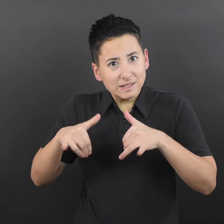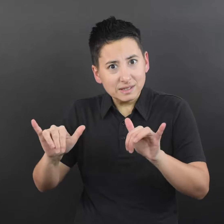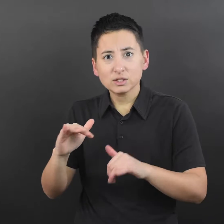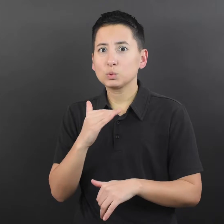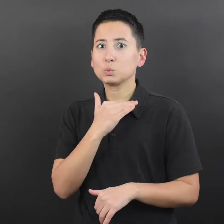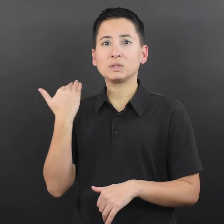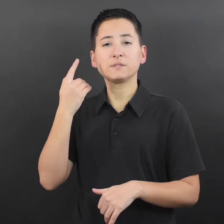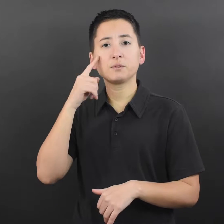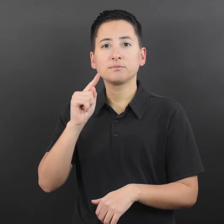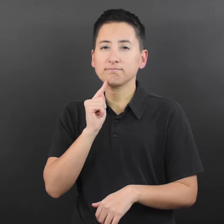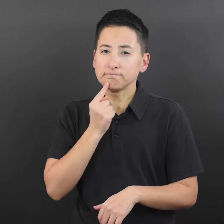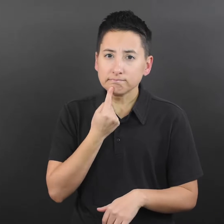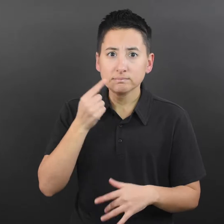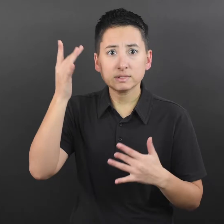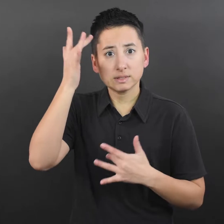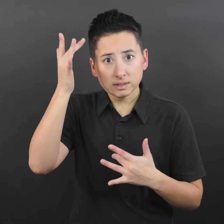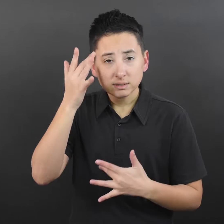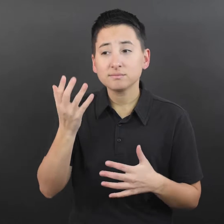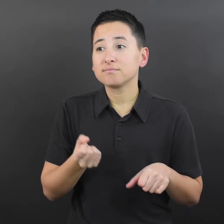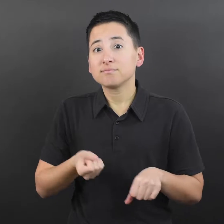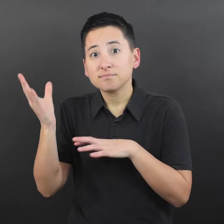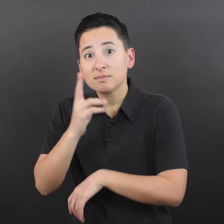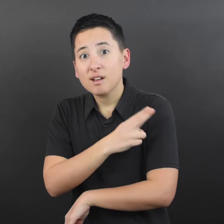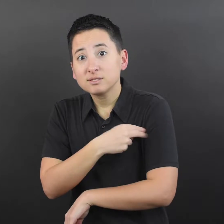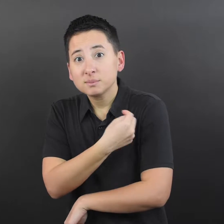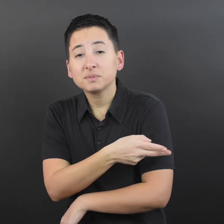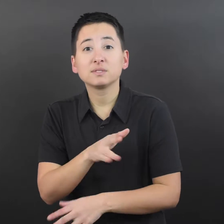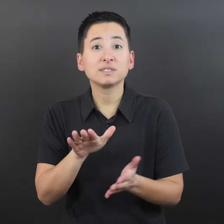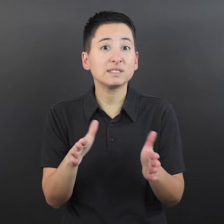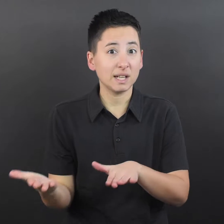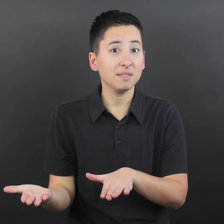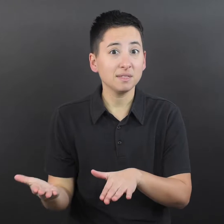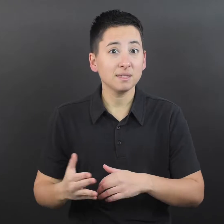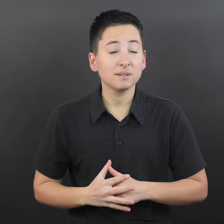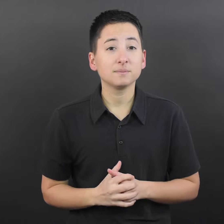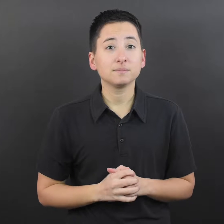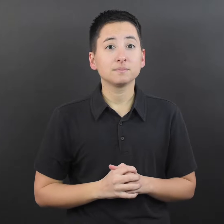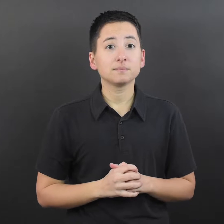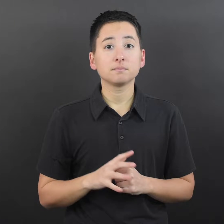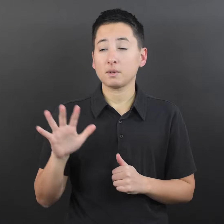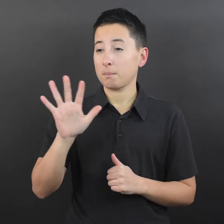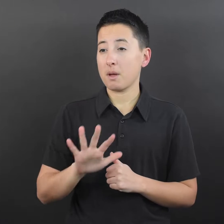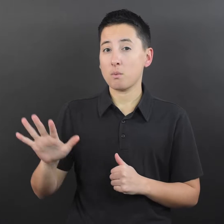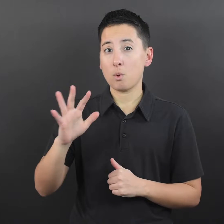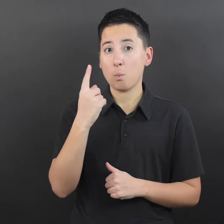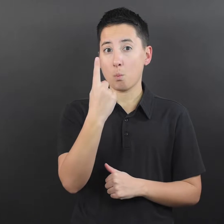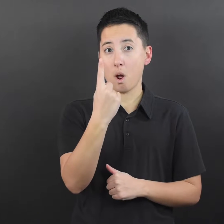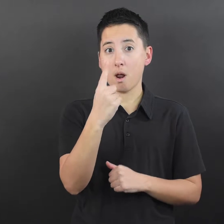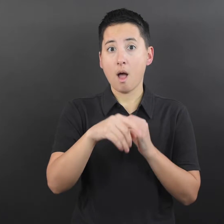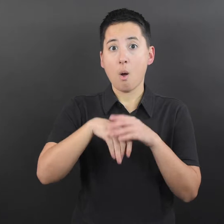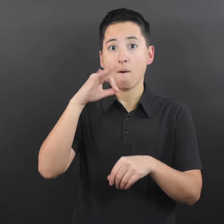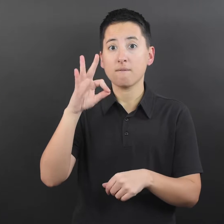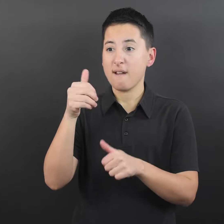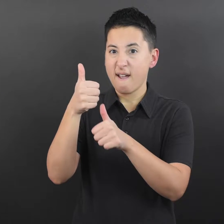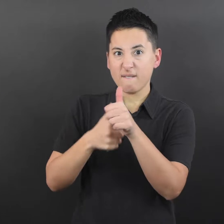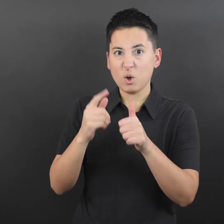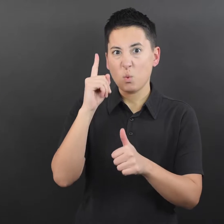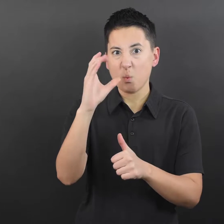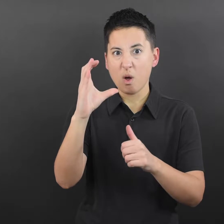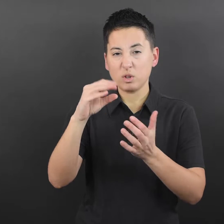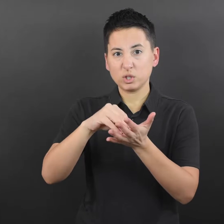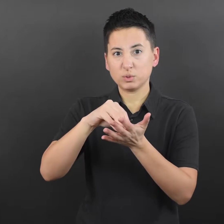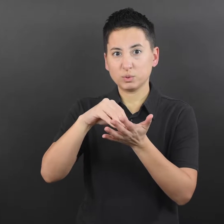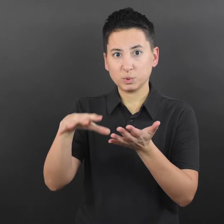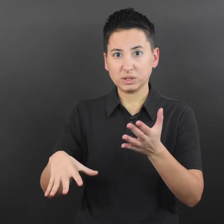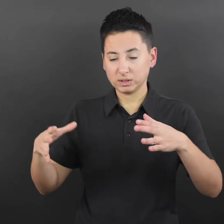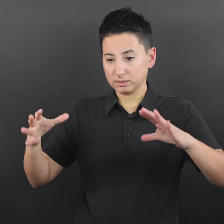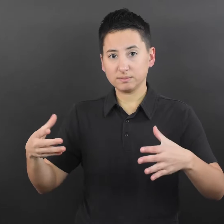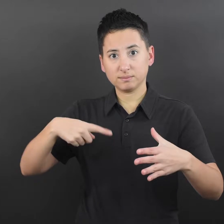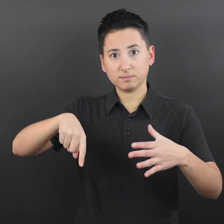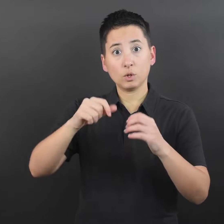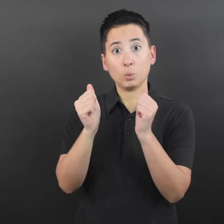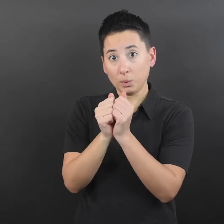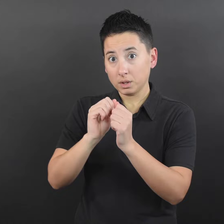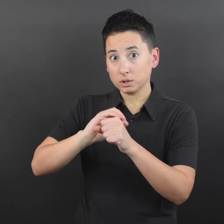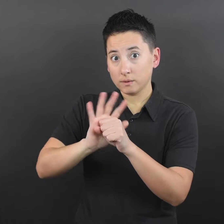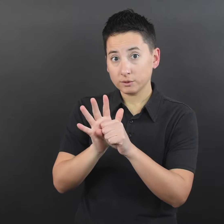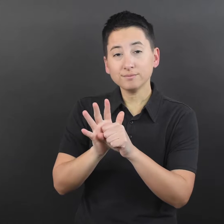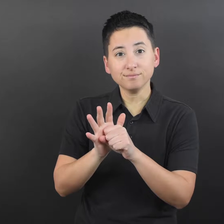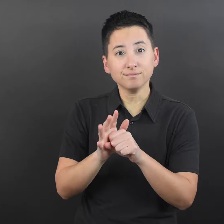and death. About 1 in every 100 children with COVID 19 ends up in the hospital. Further,